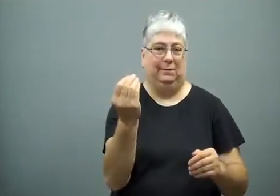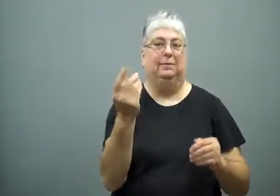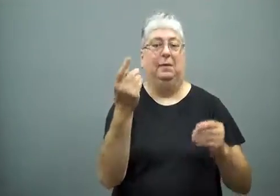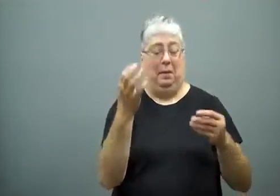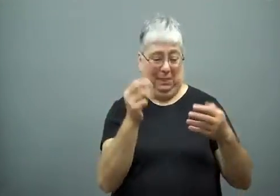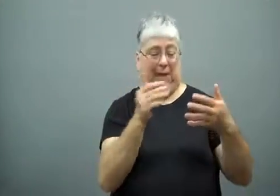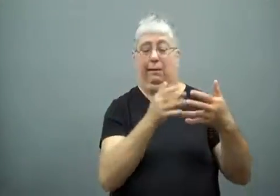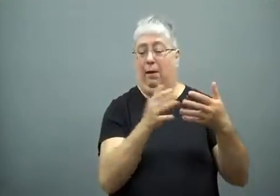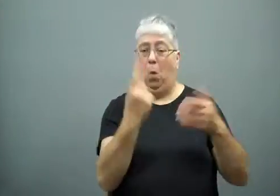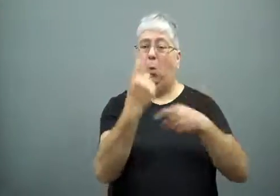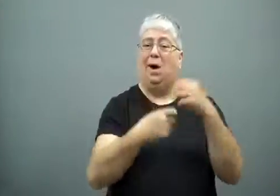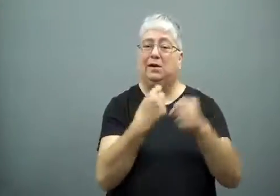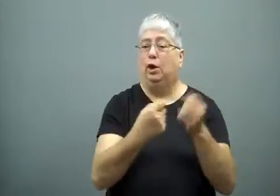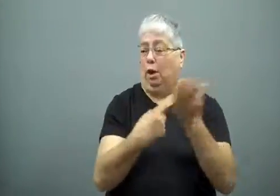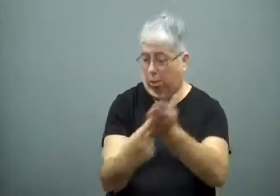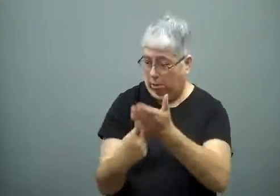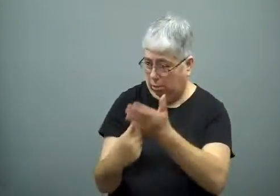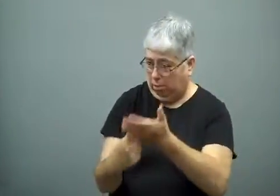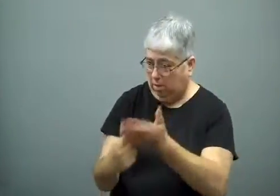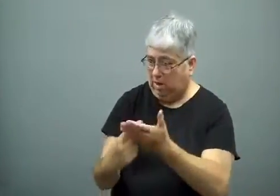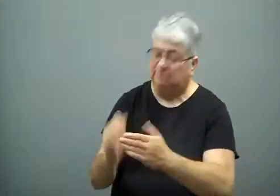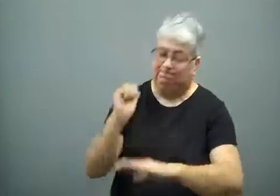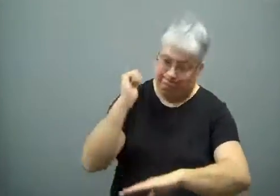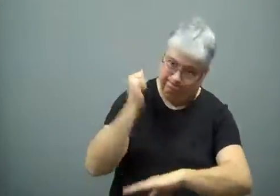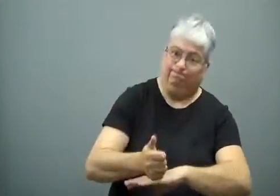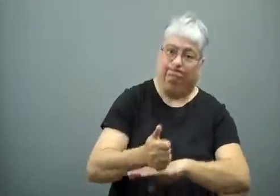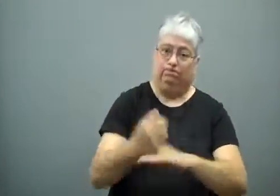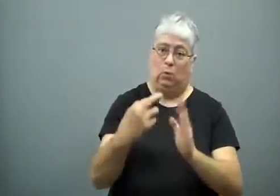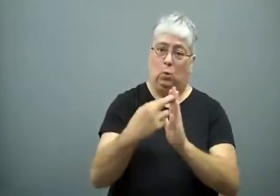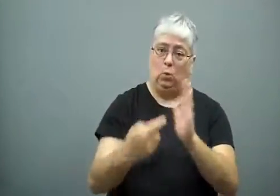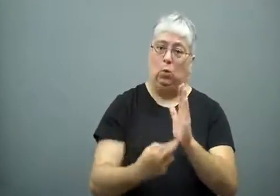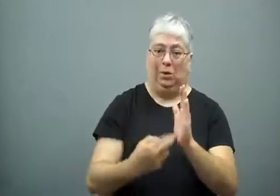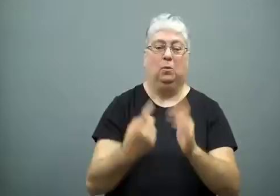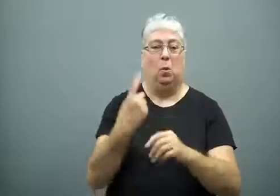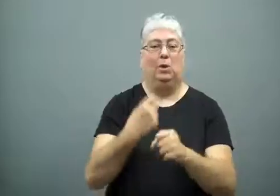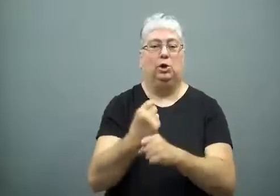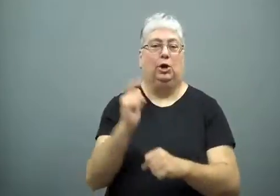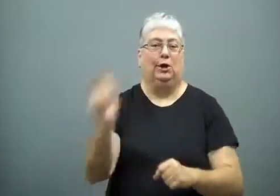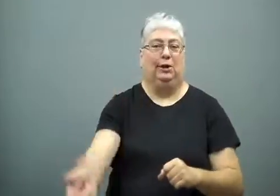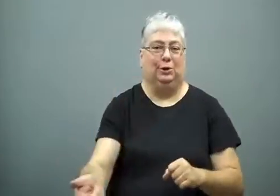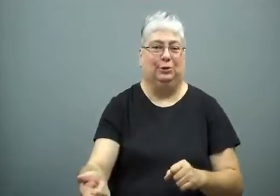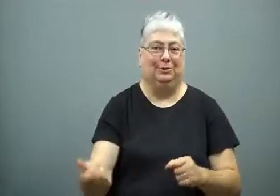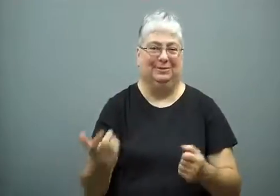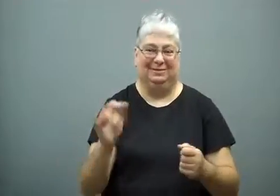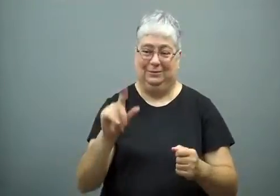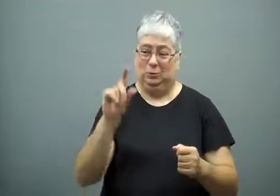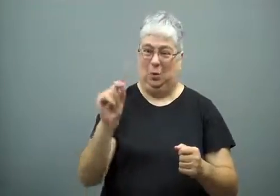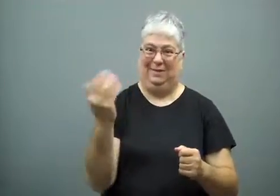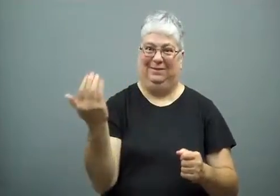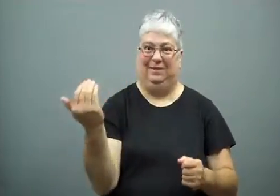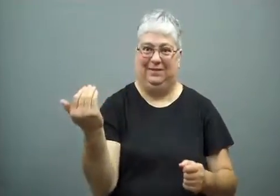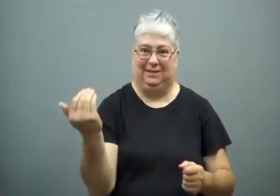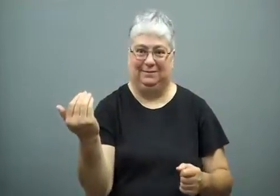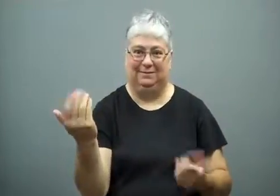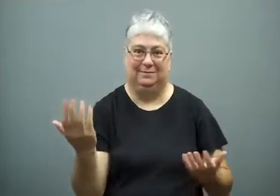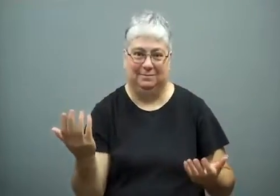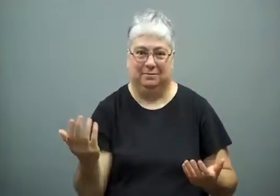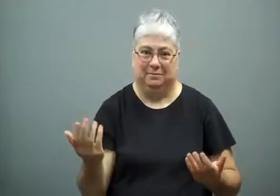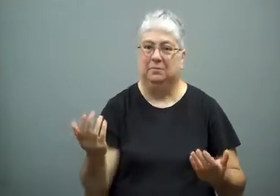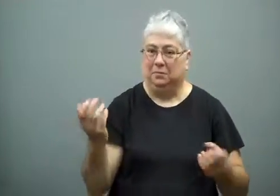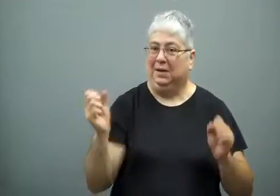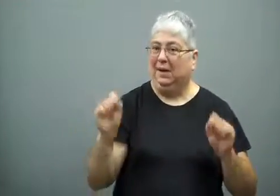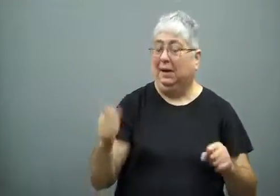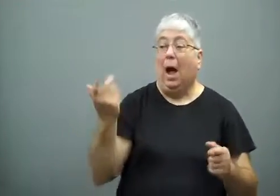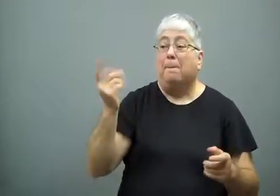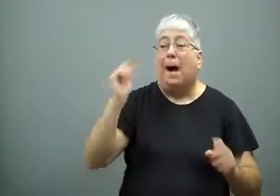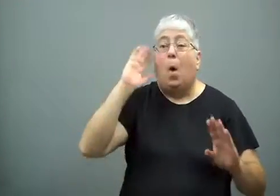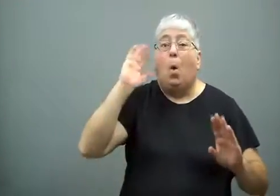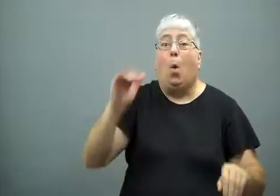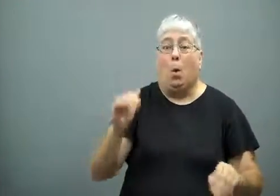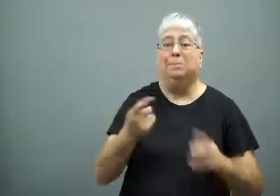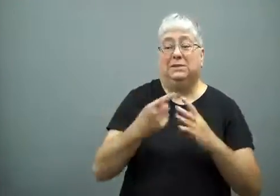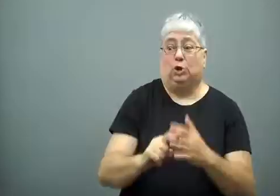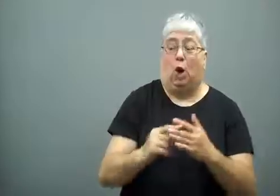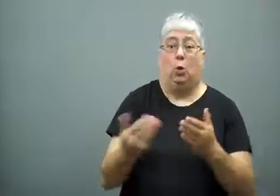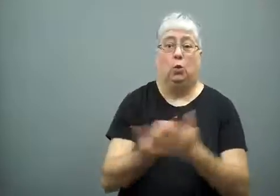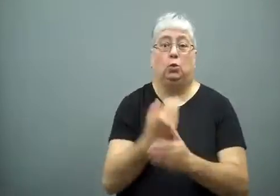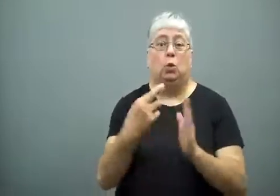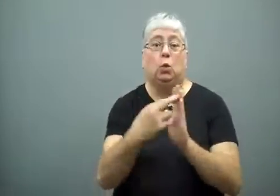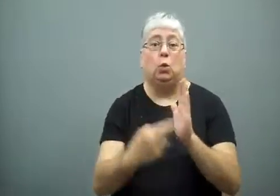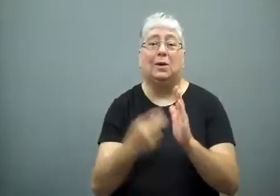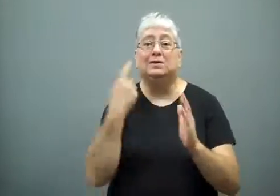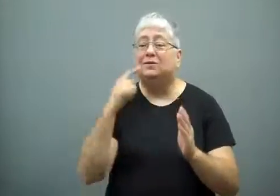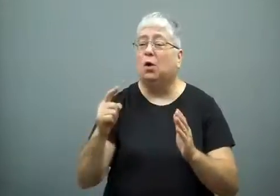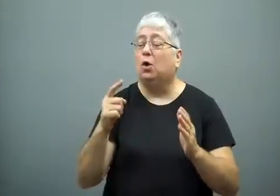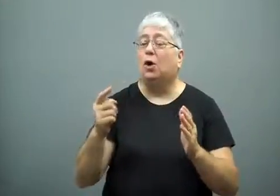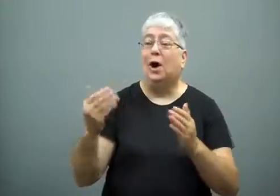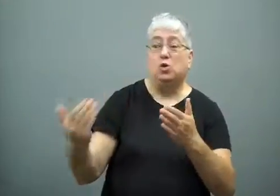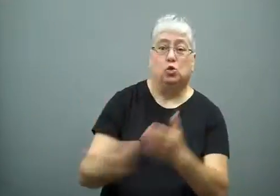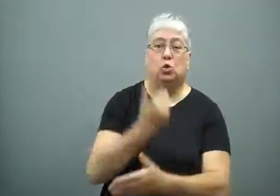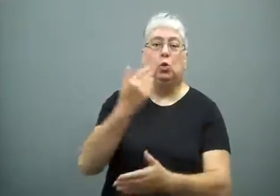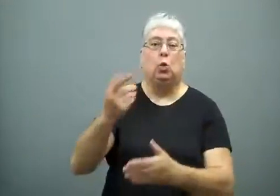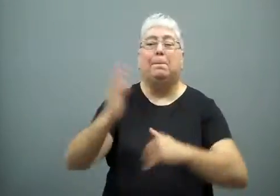Then they'll be debated and become permanent in June of 2015.